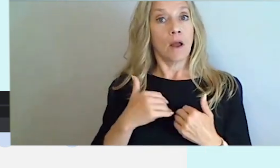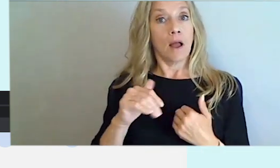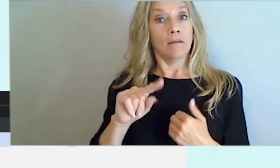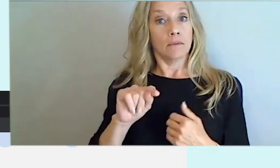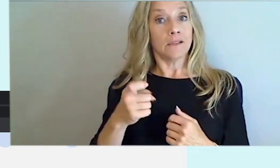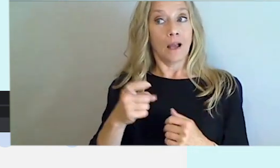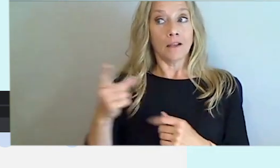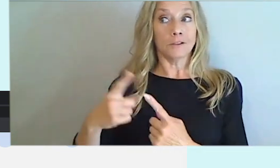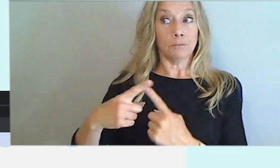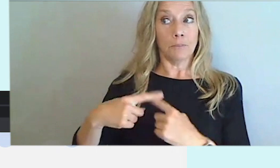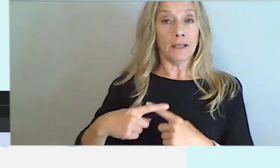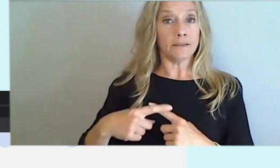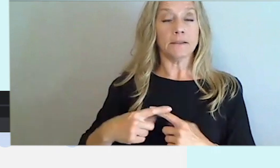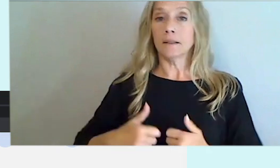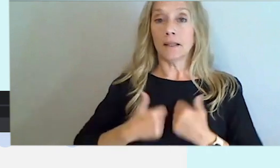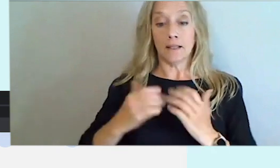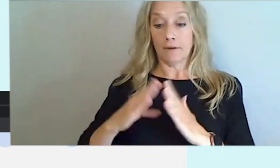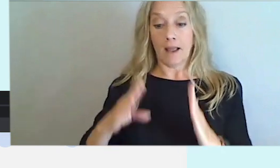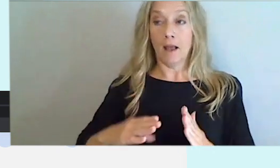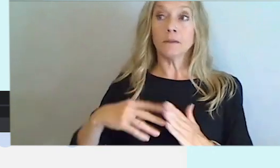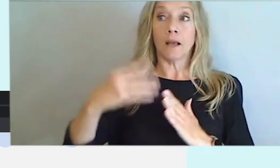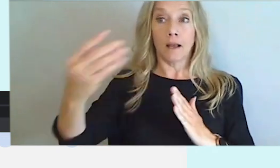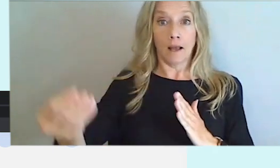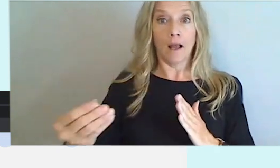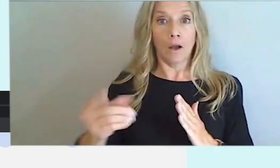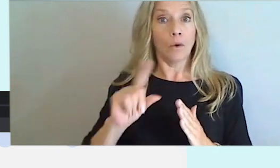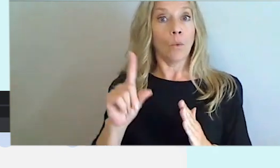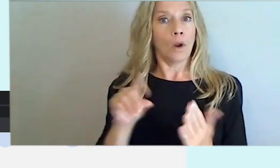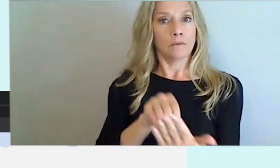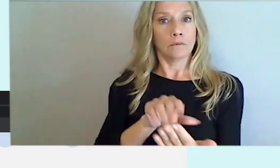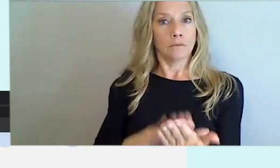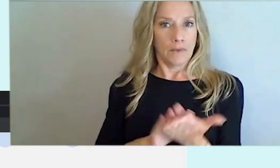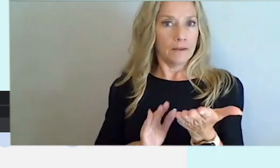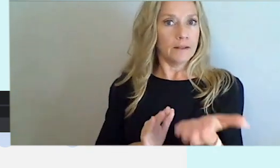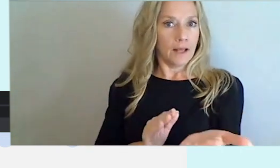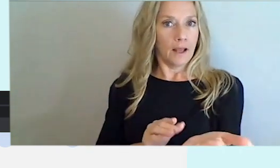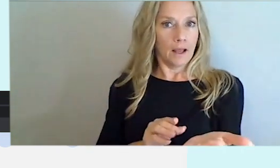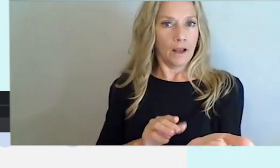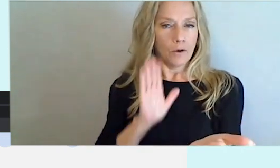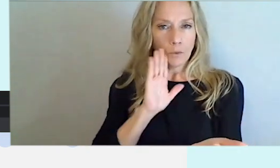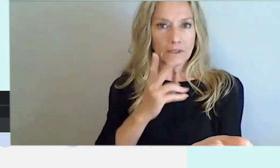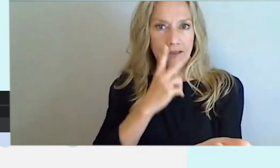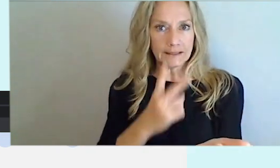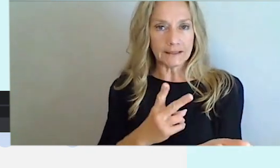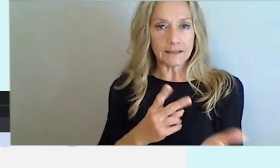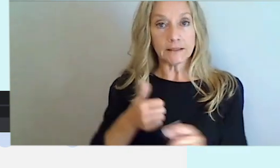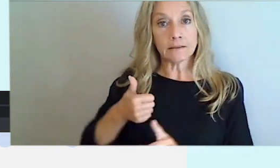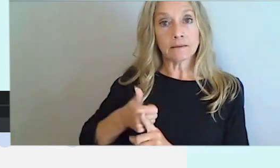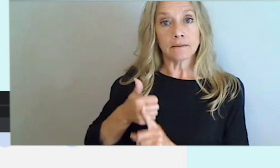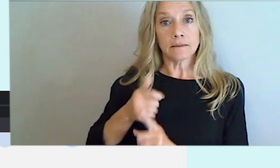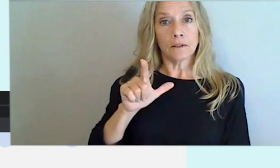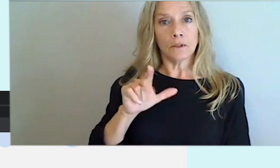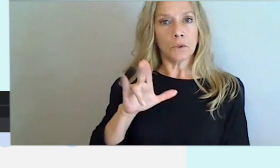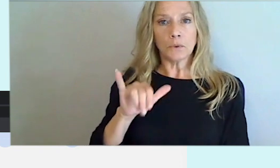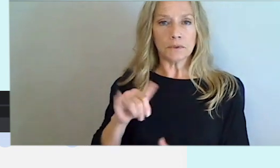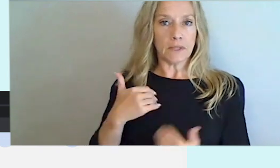on file, they would appear here for you to review. For Lucy, there are none on file, so this section is empty.